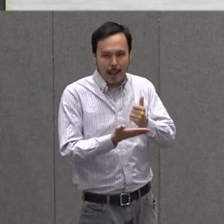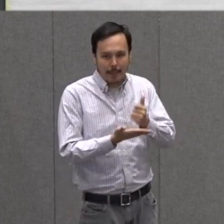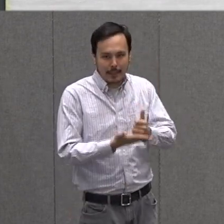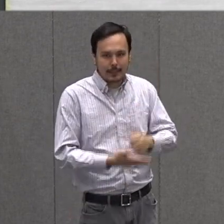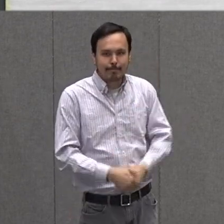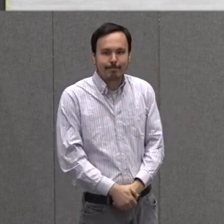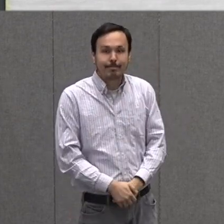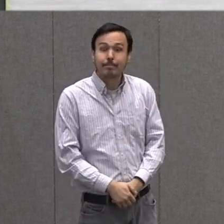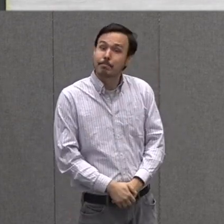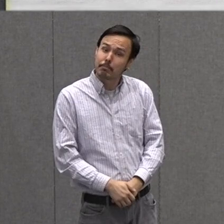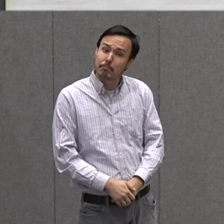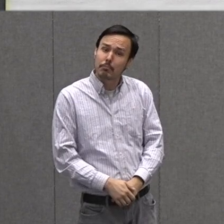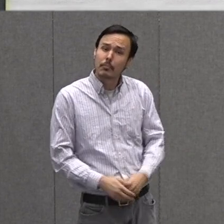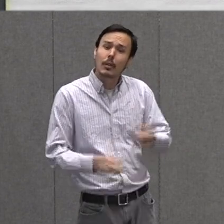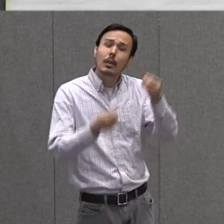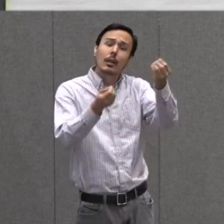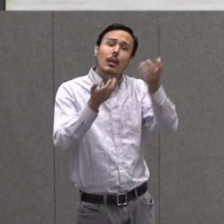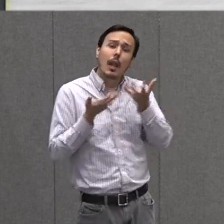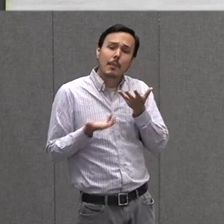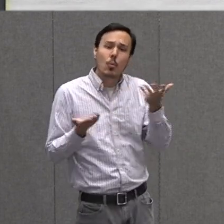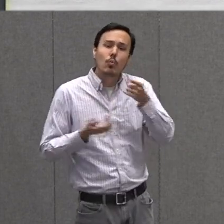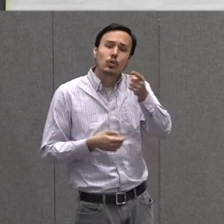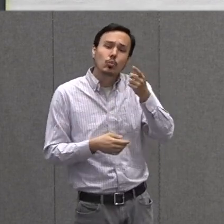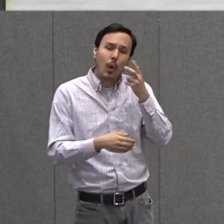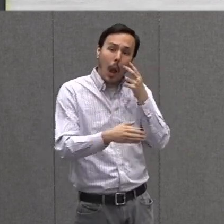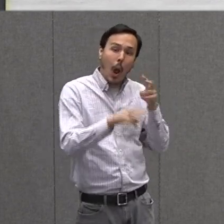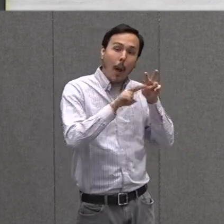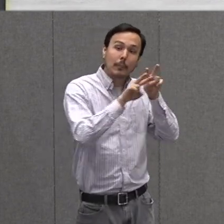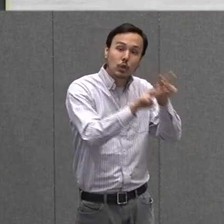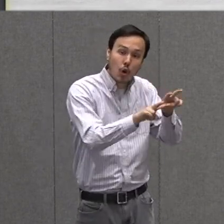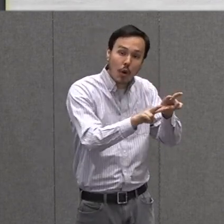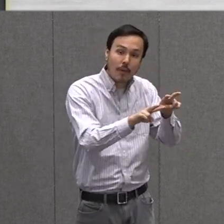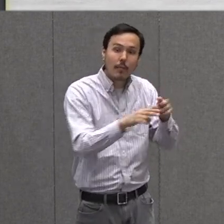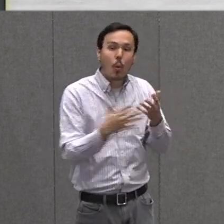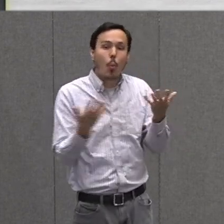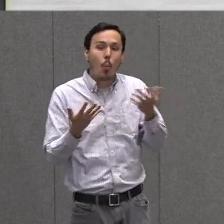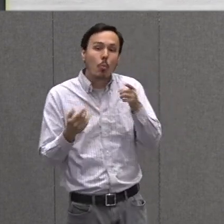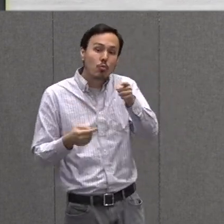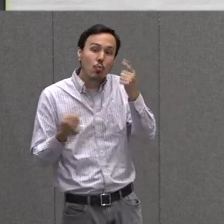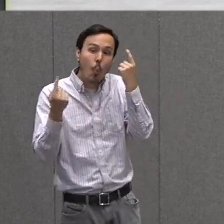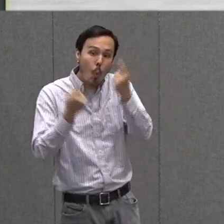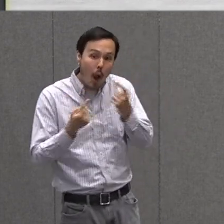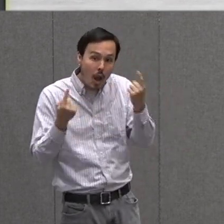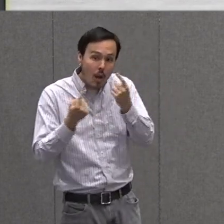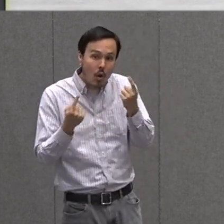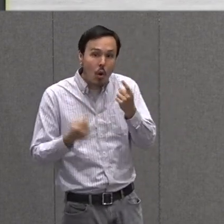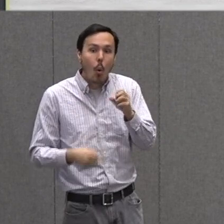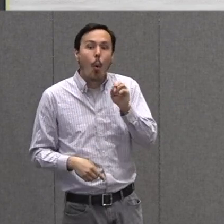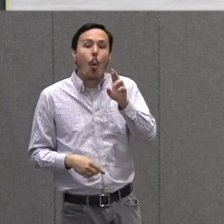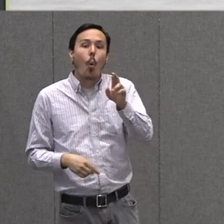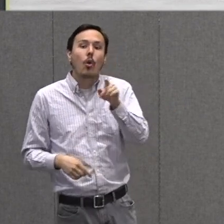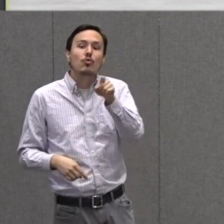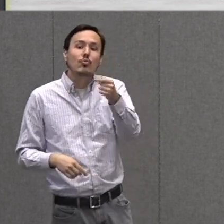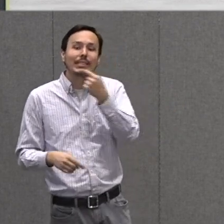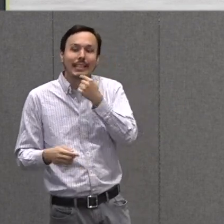Share what you observe, what you predict, or what you wonder about this picture. Remember, your choice.